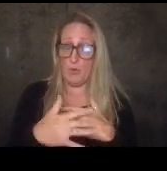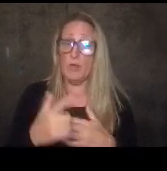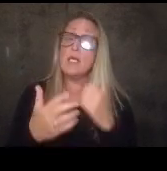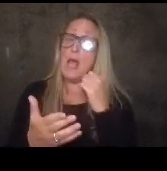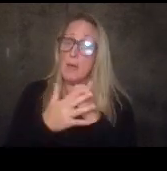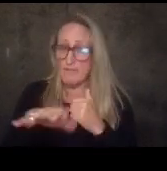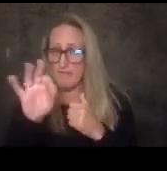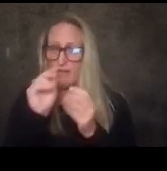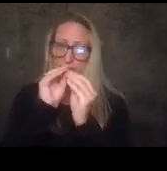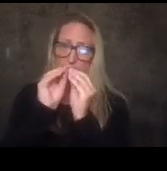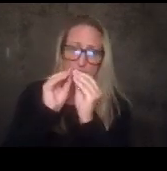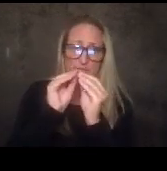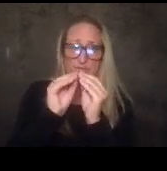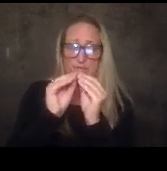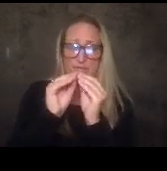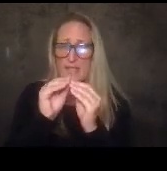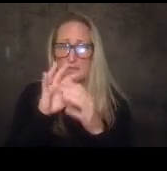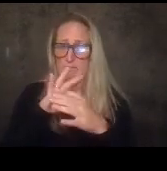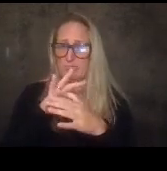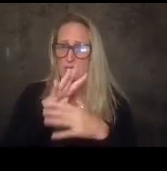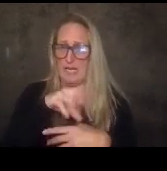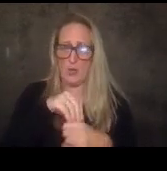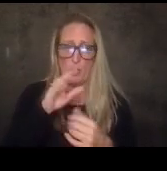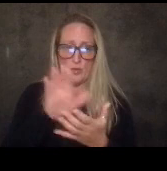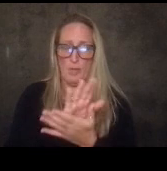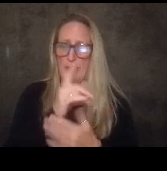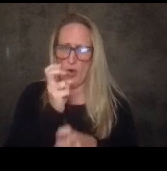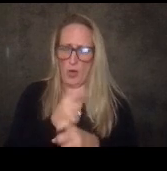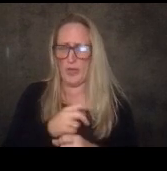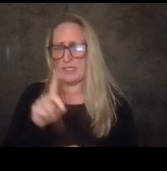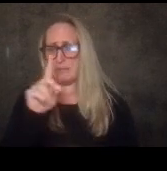content in your document. That might make it harder for people with disabilities to consume.